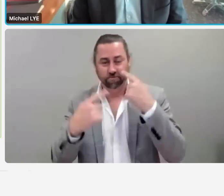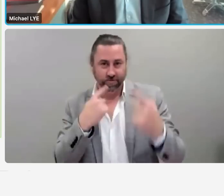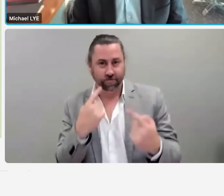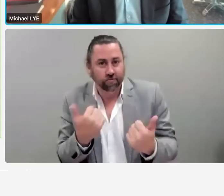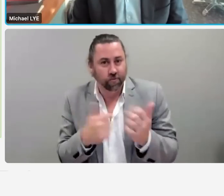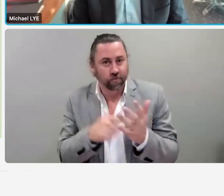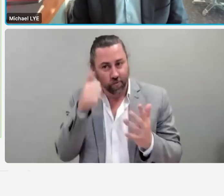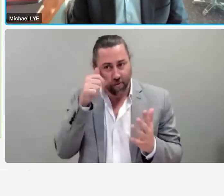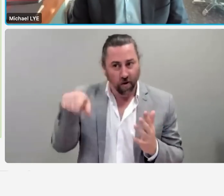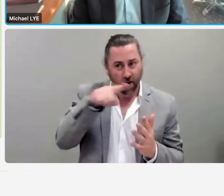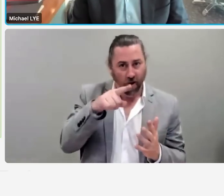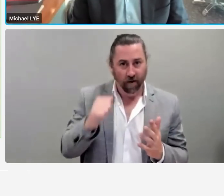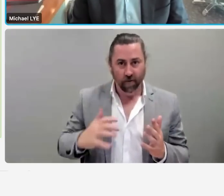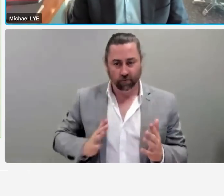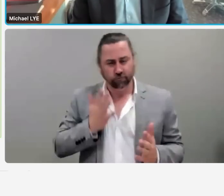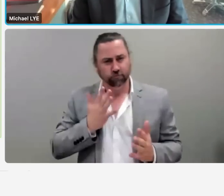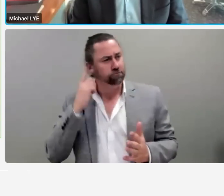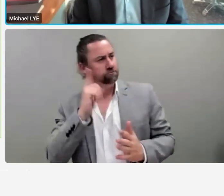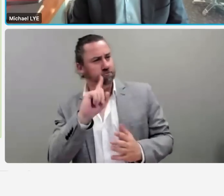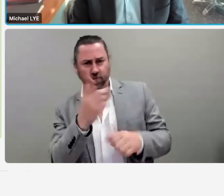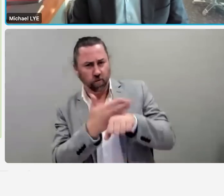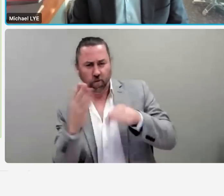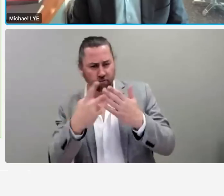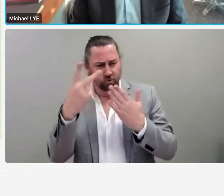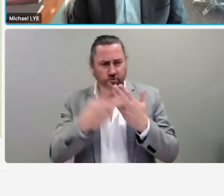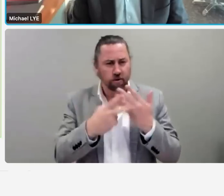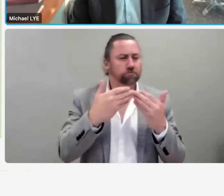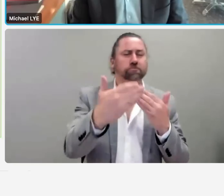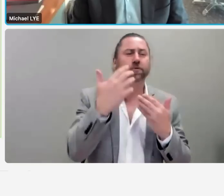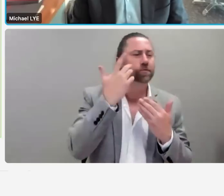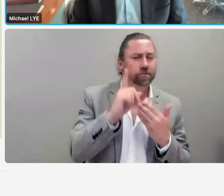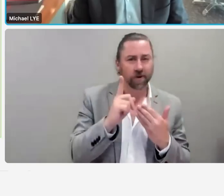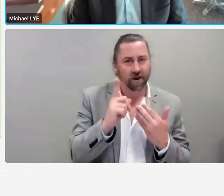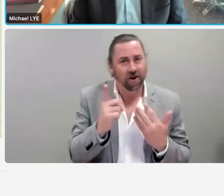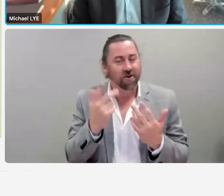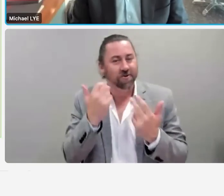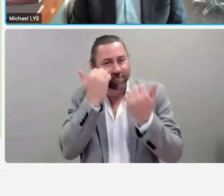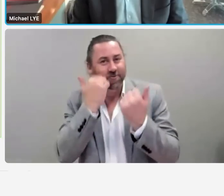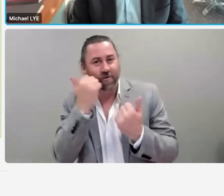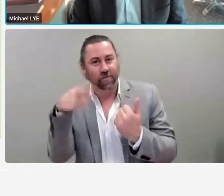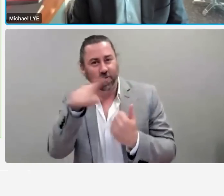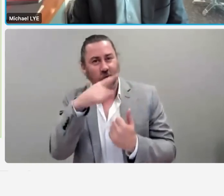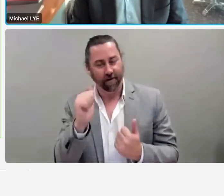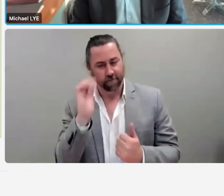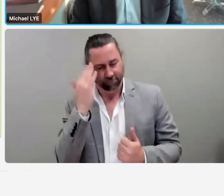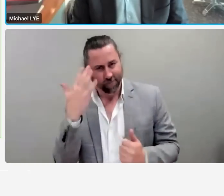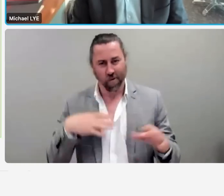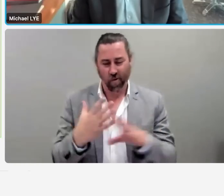program and it demonstrates your commitment to engage and work with us as we seek views ahead of the final